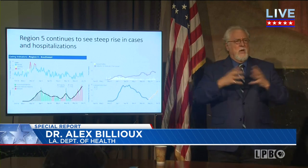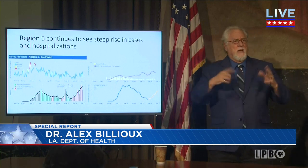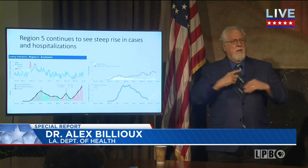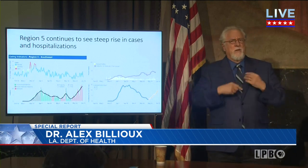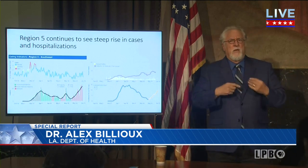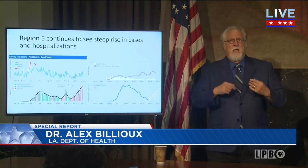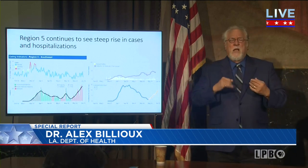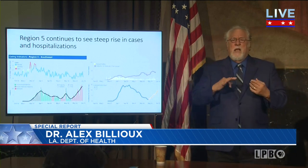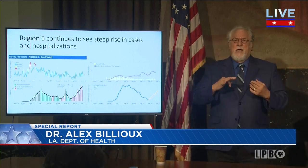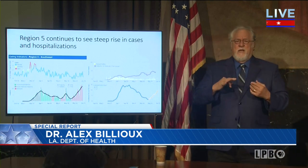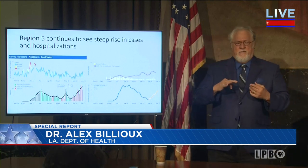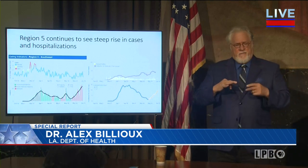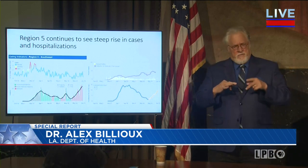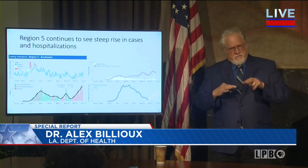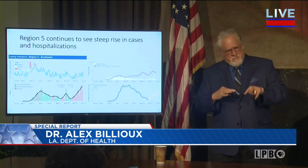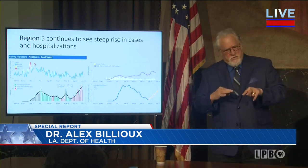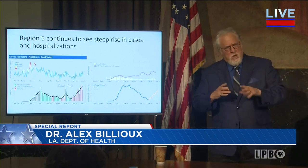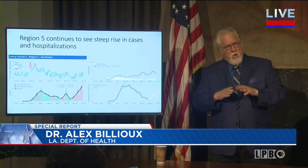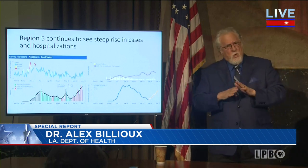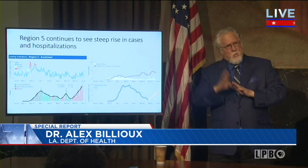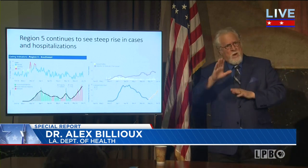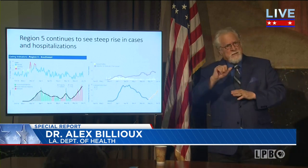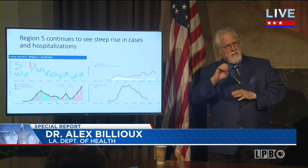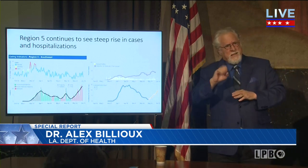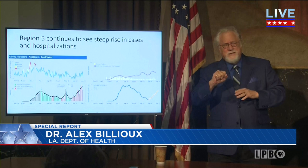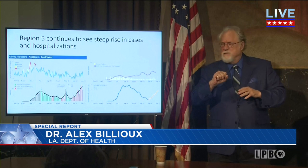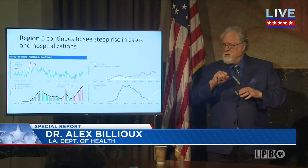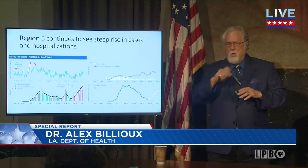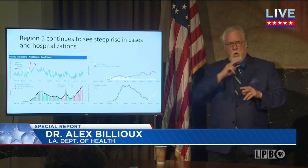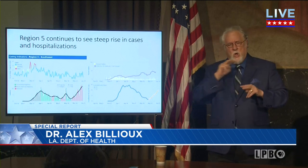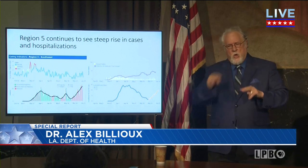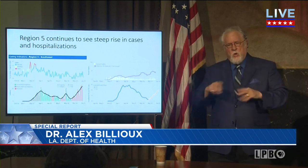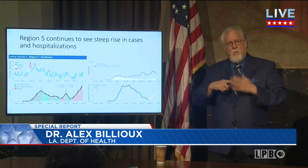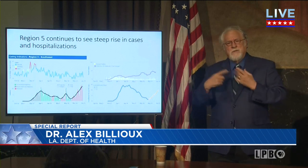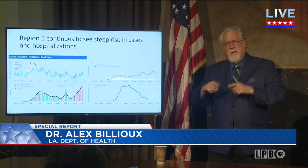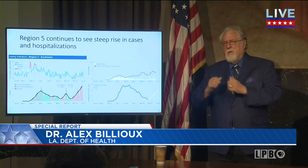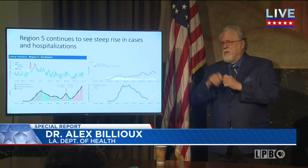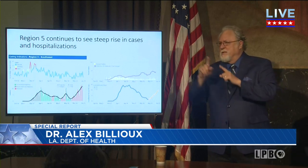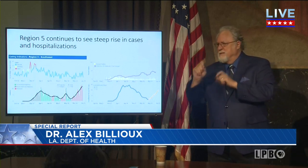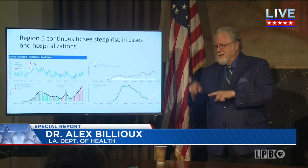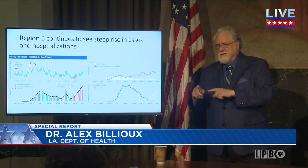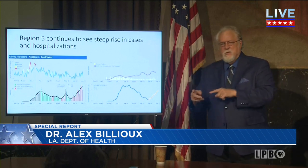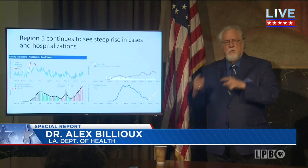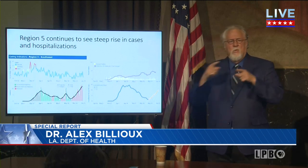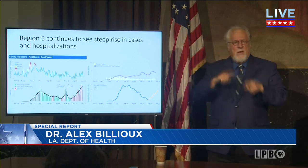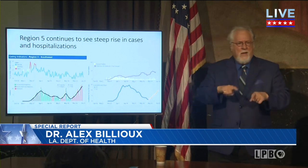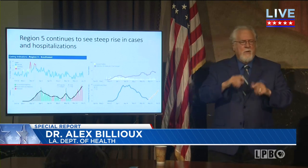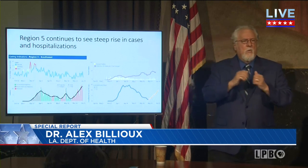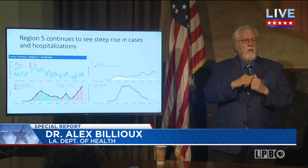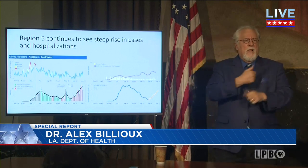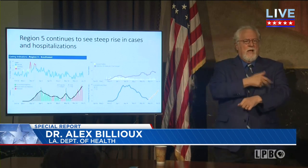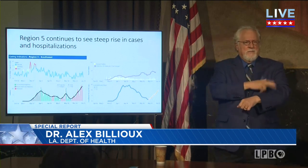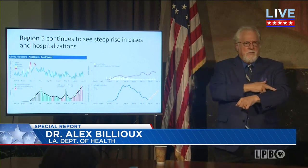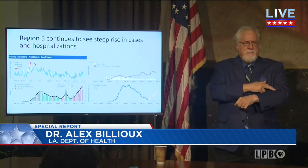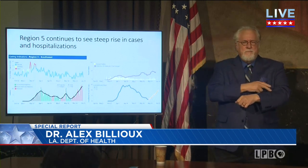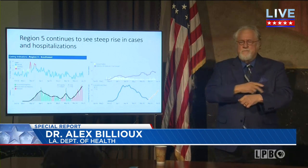DATA WAS PUT TOGETHER. AND THE HOSPITALIZATIONS TAKING A STEEP INCLINE. WE TALKED ABOUT WHAT IF WE SEE A